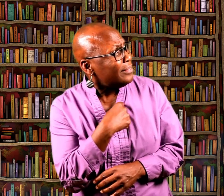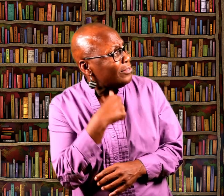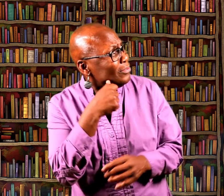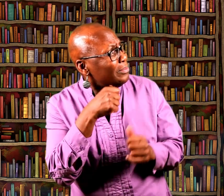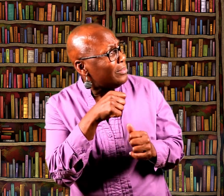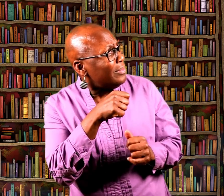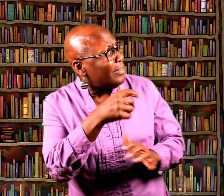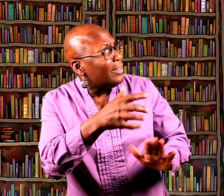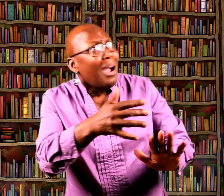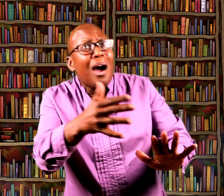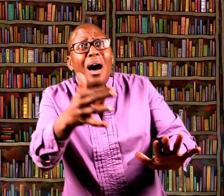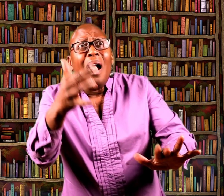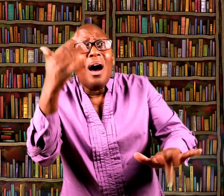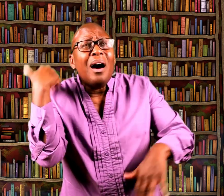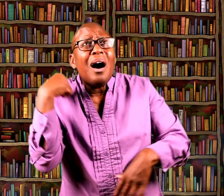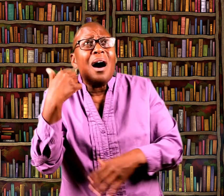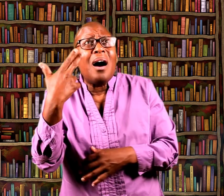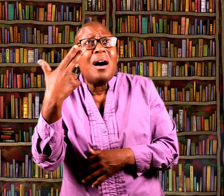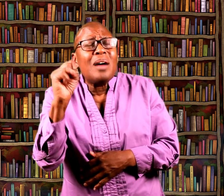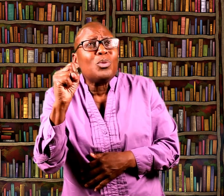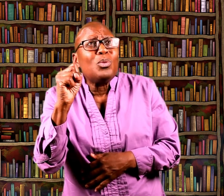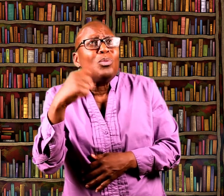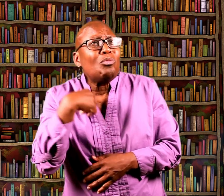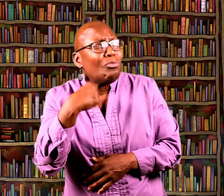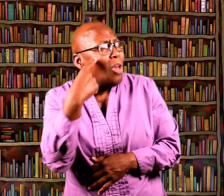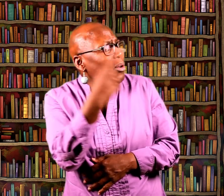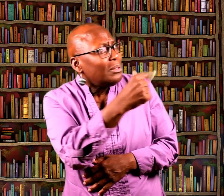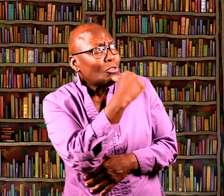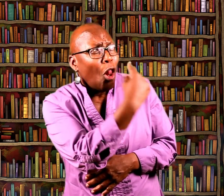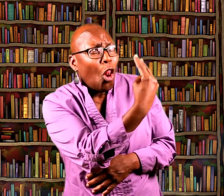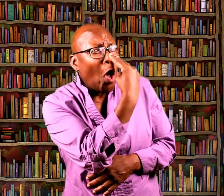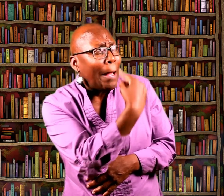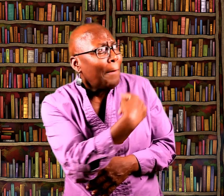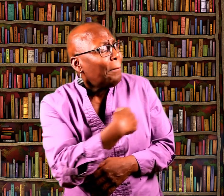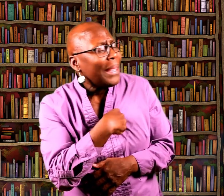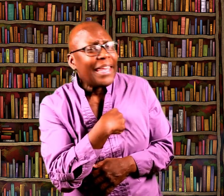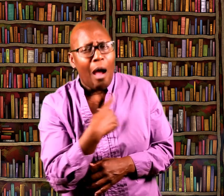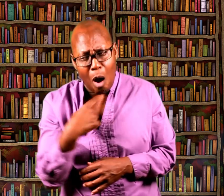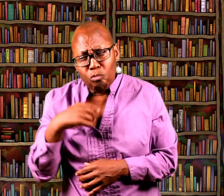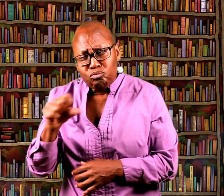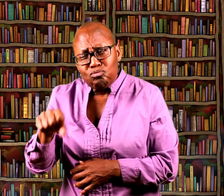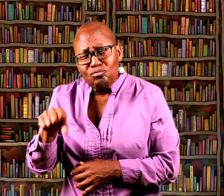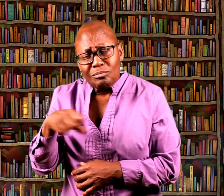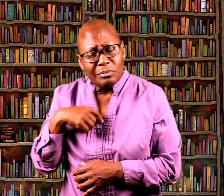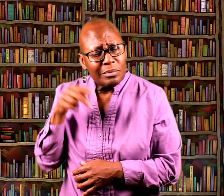I was startled. "What?! That was a long time ago. I was in HS, and I thought you weren't looking at me."